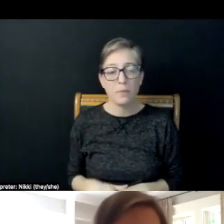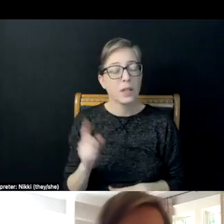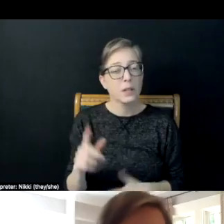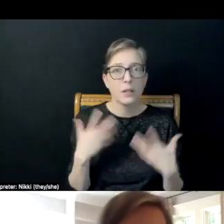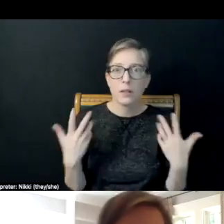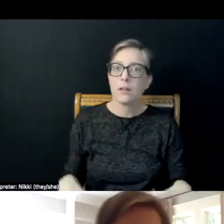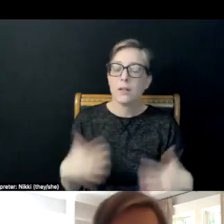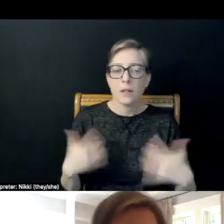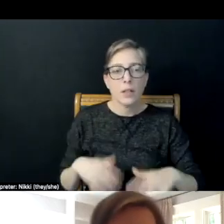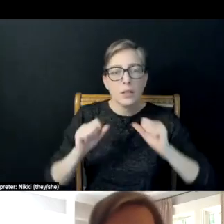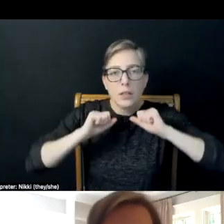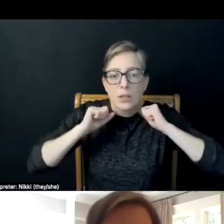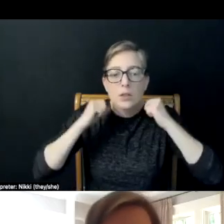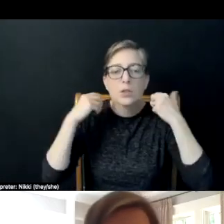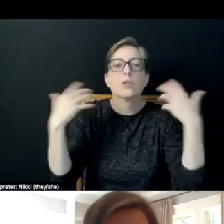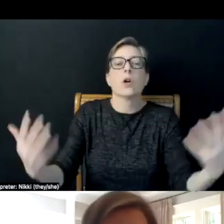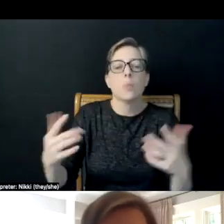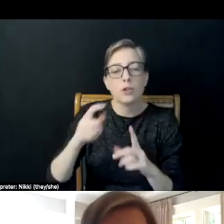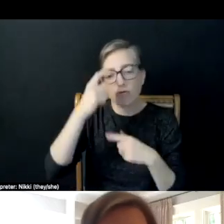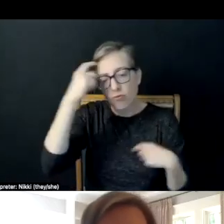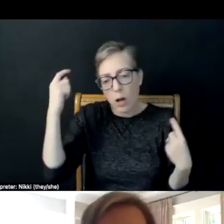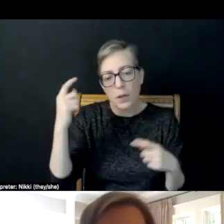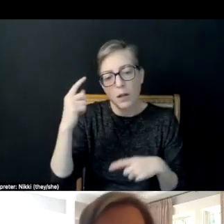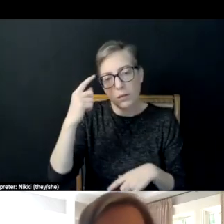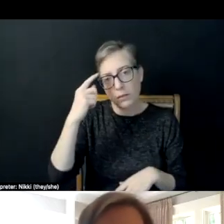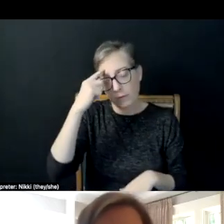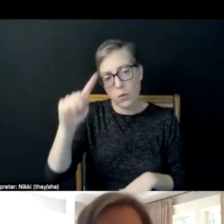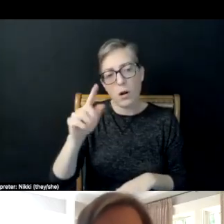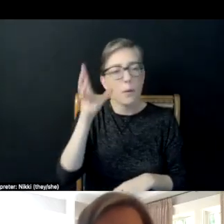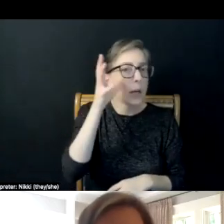then amplified on top of that is the experience,